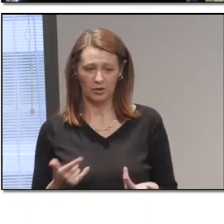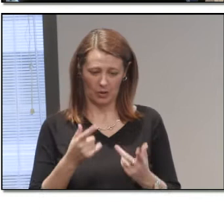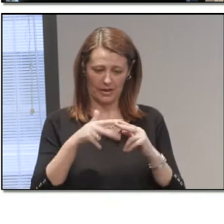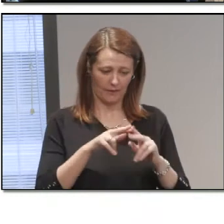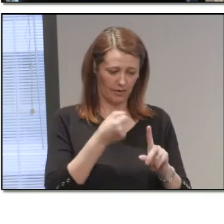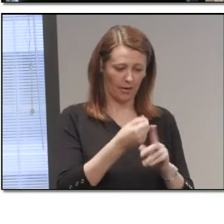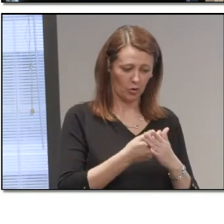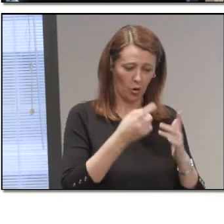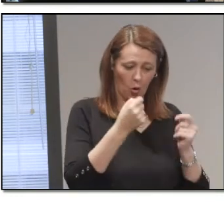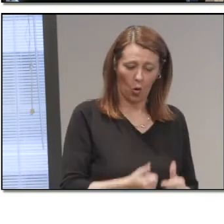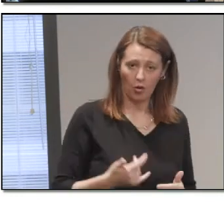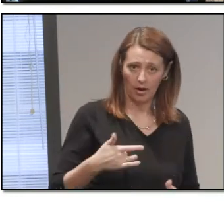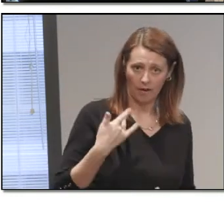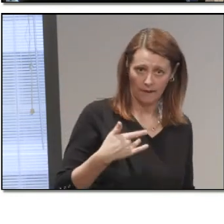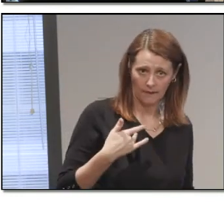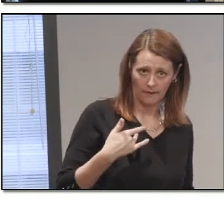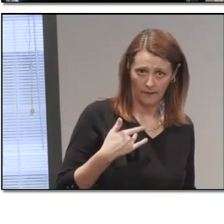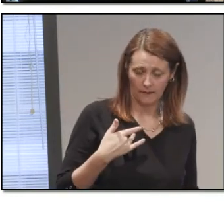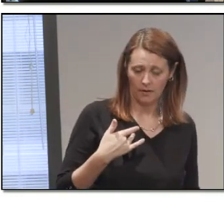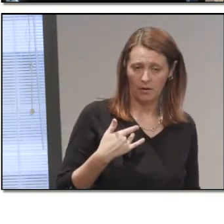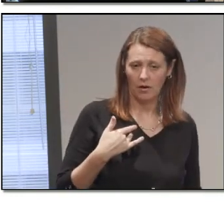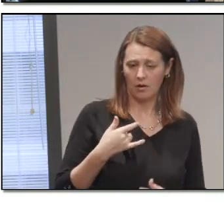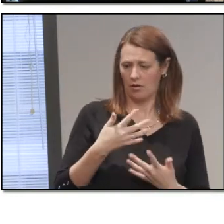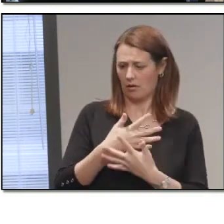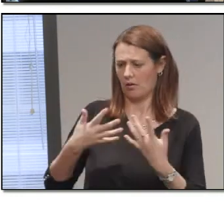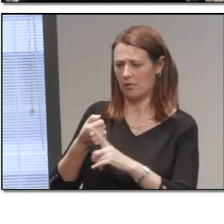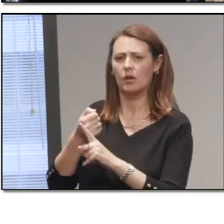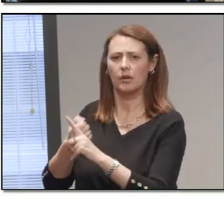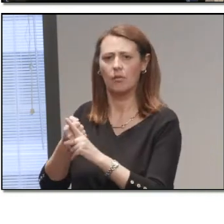and I'll show you this in a sec, have a major impact on long-term